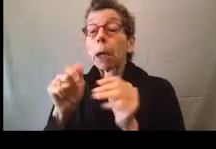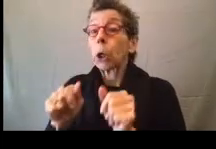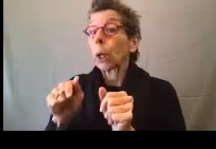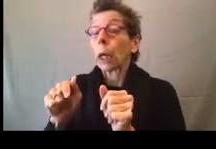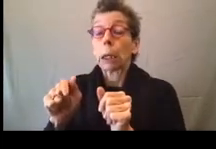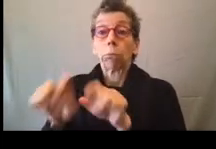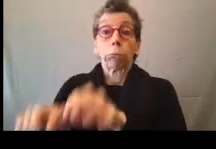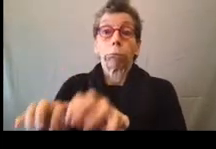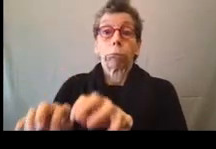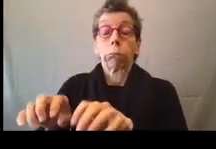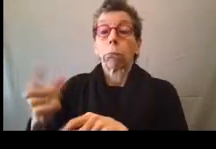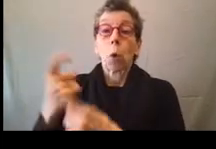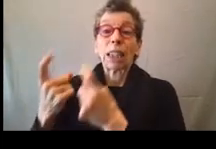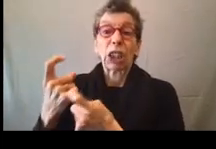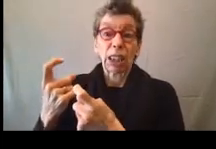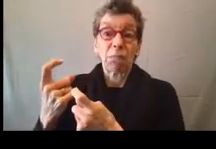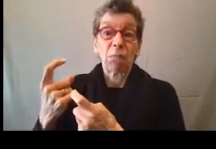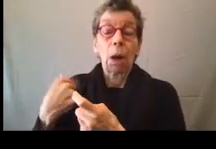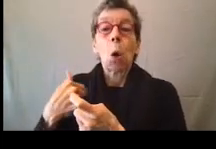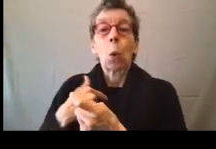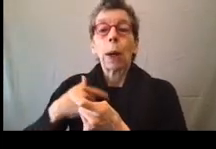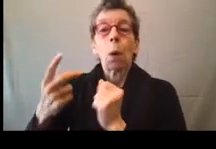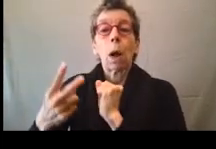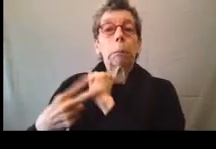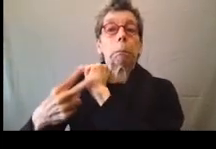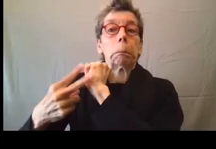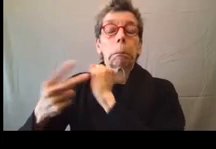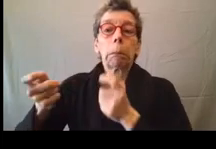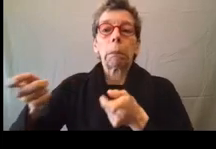the question and answer feature. And then we will handle them as we did during the last